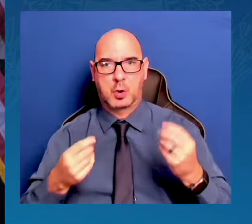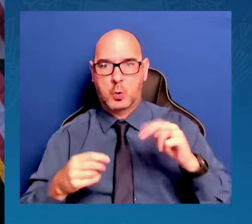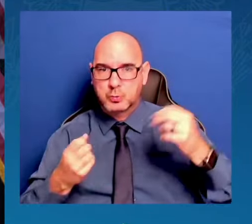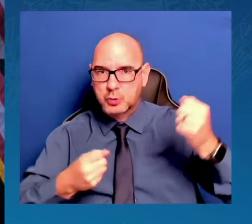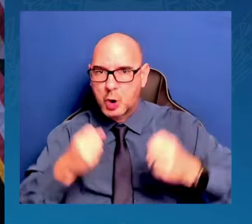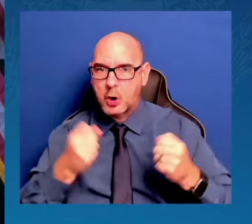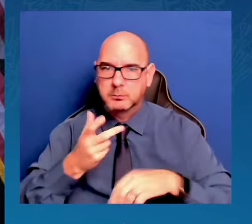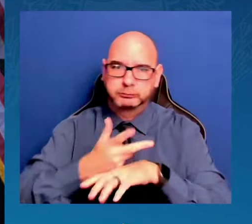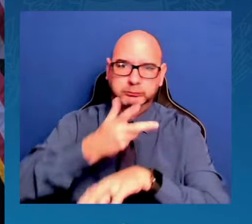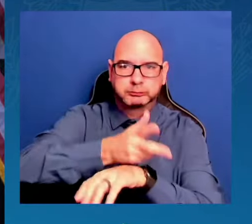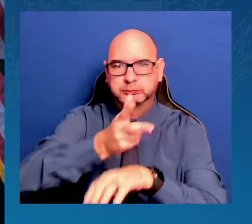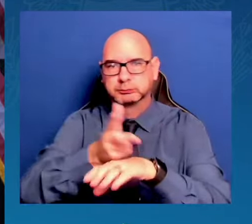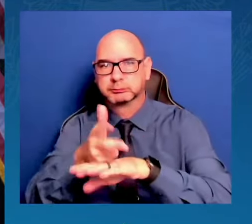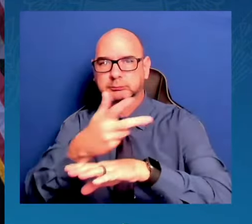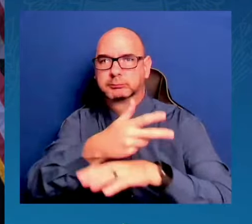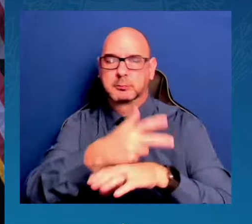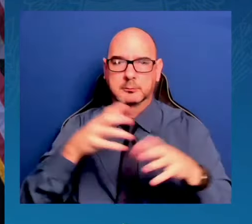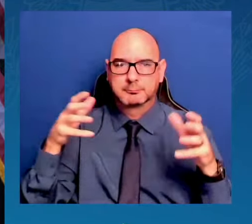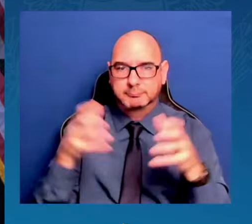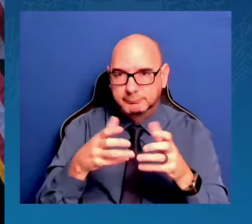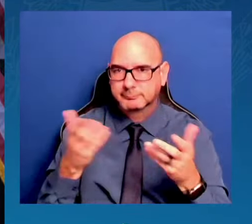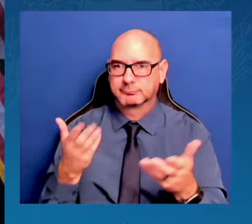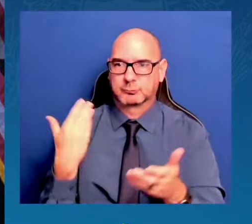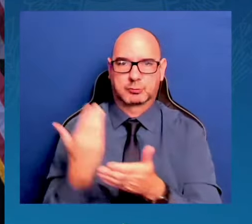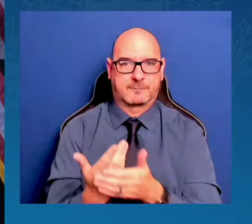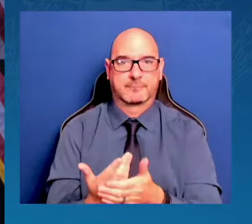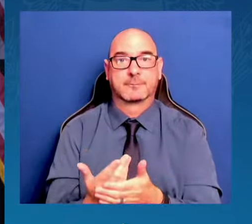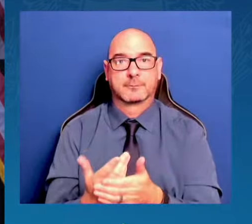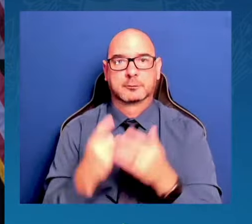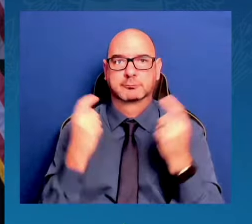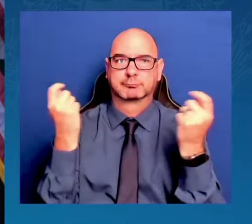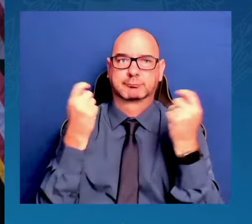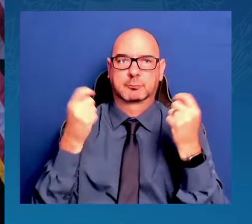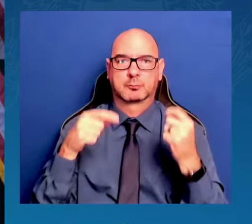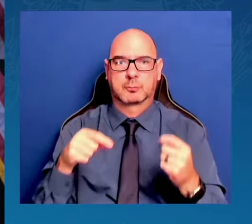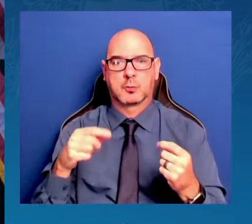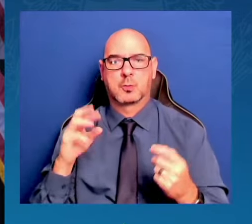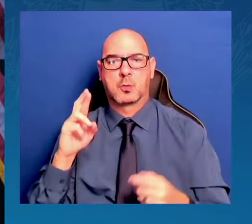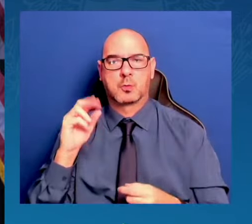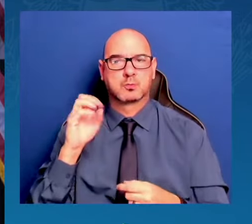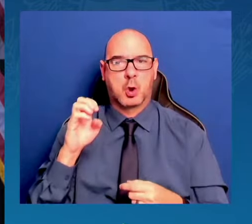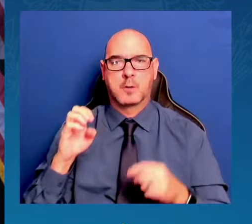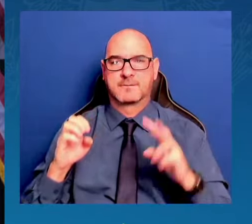to commemorate Roe versus Wade and our right to abortion, which was stolen from us last summer.